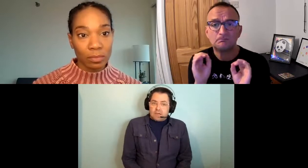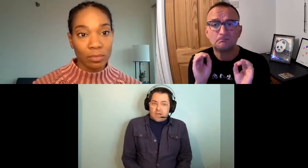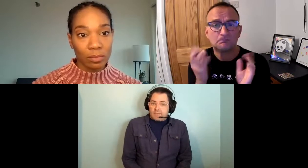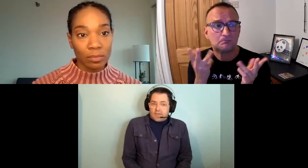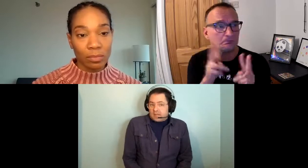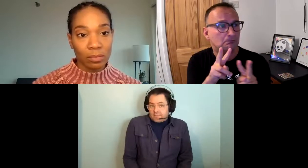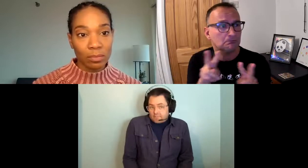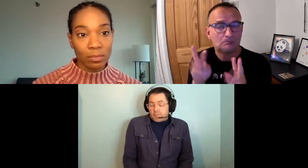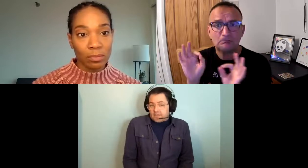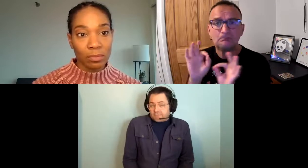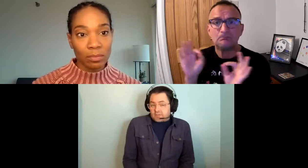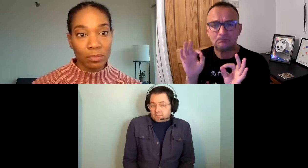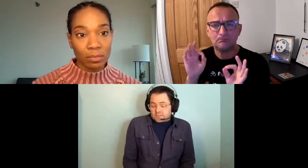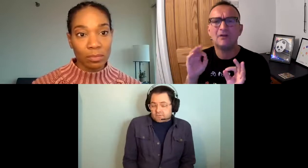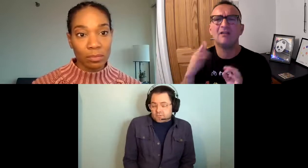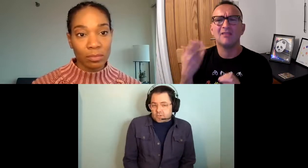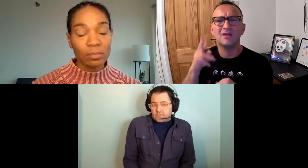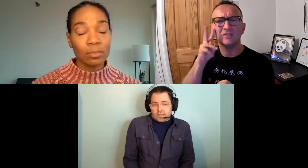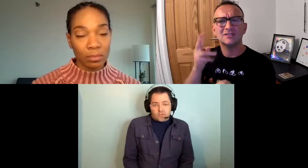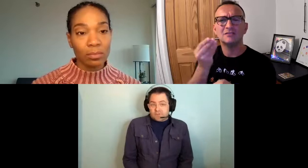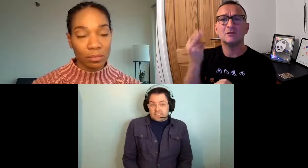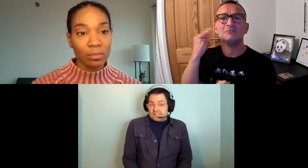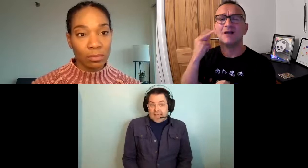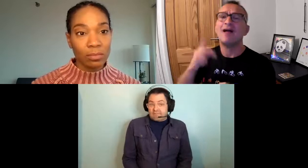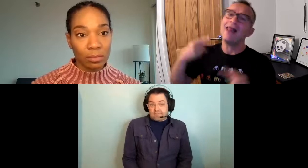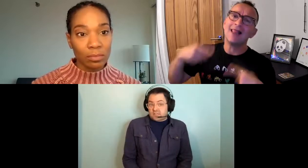don't have a community sign that has emerged at the